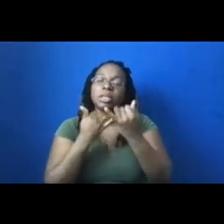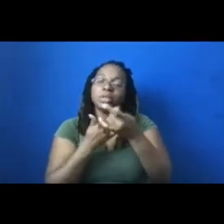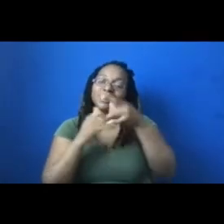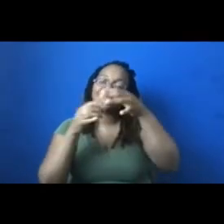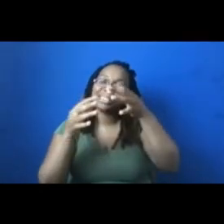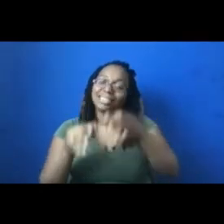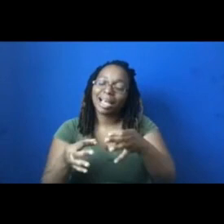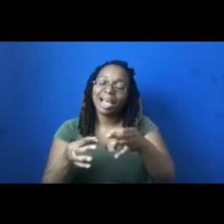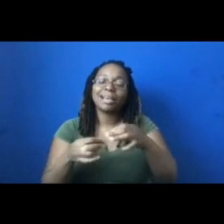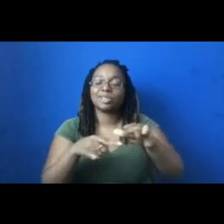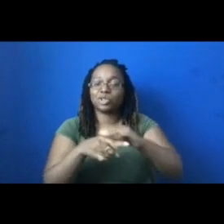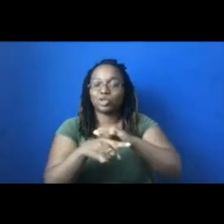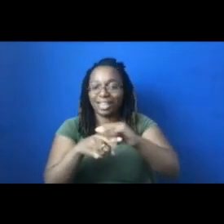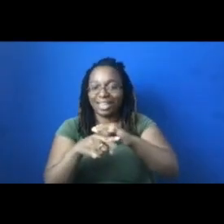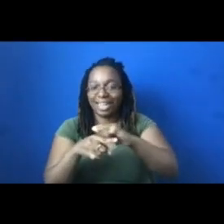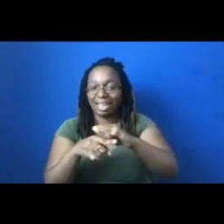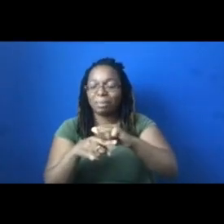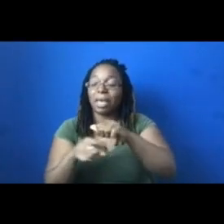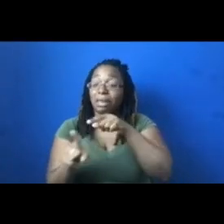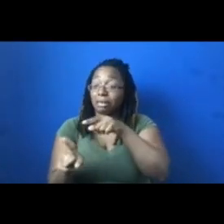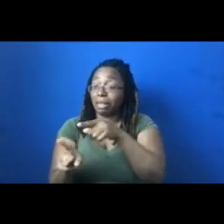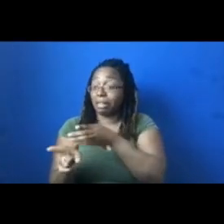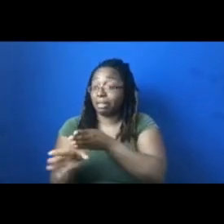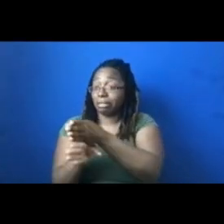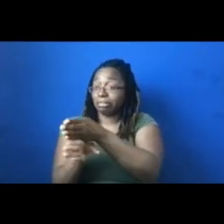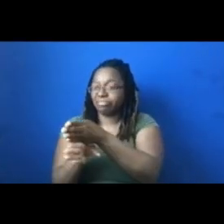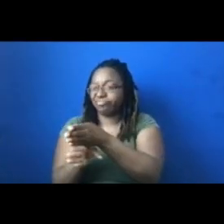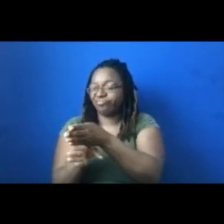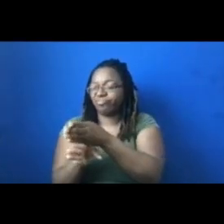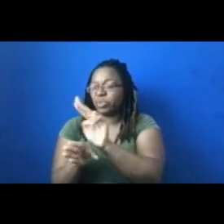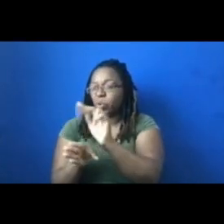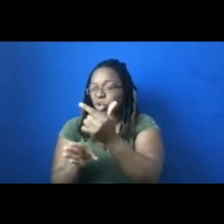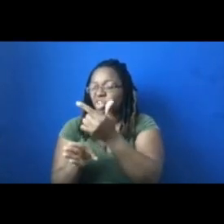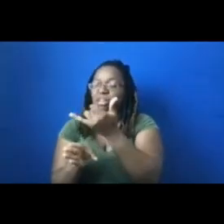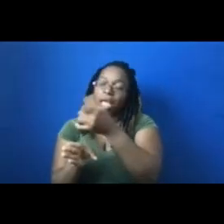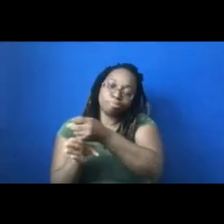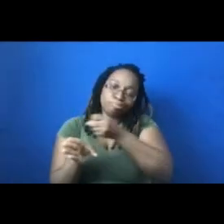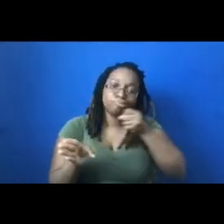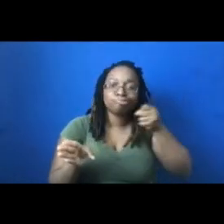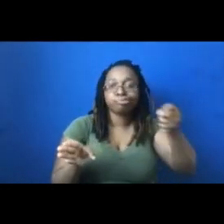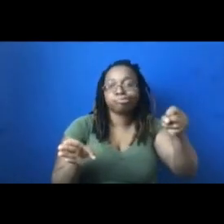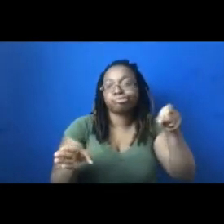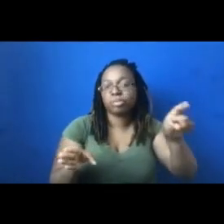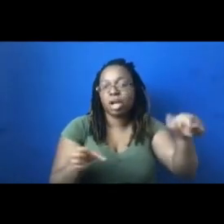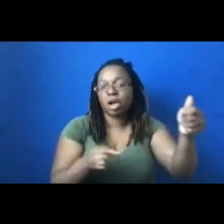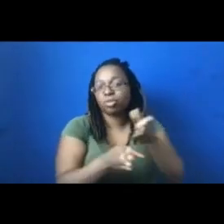new career paths. That is a qualifying concept under this